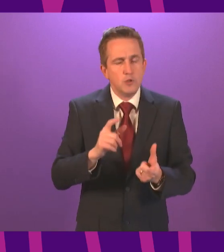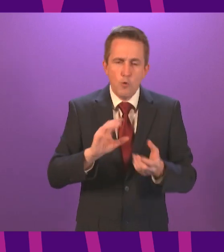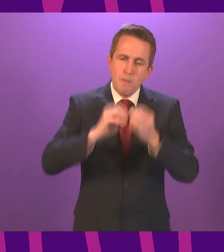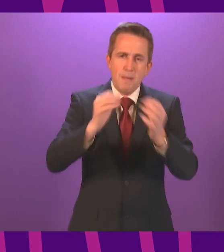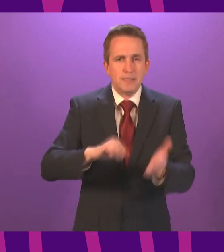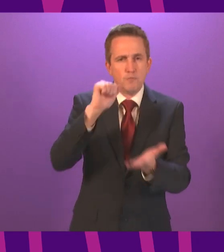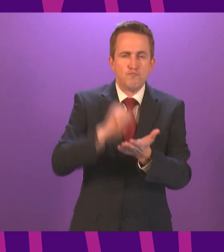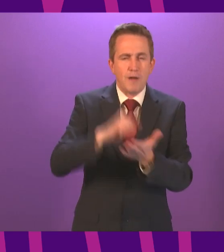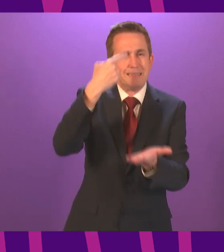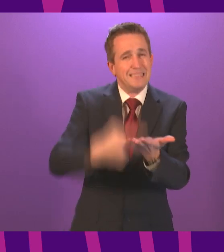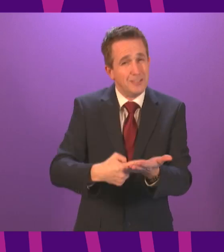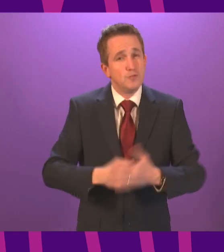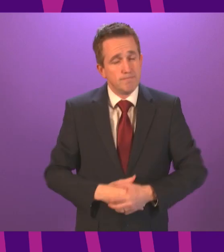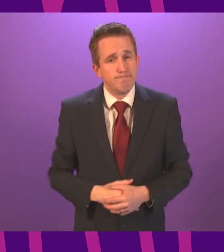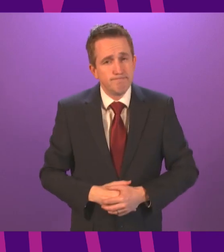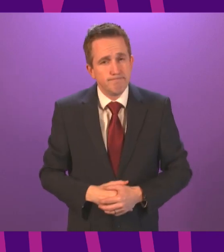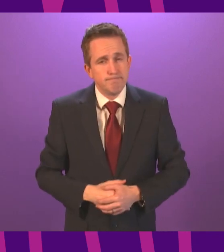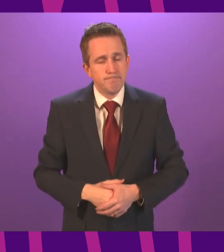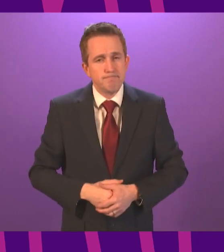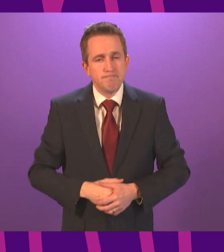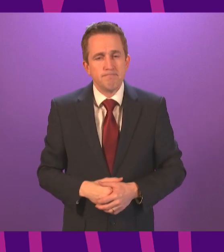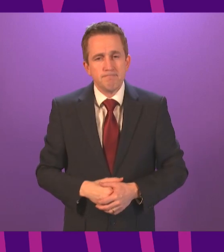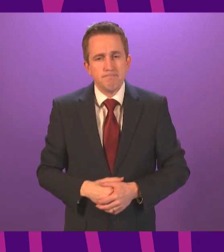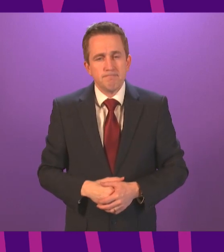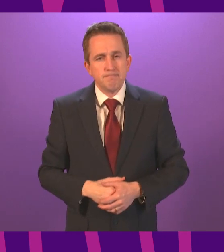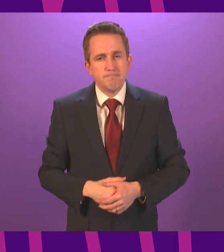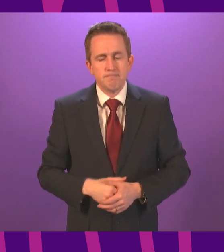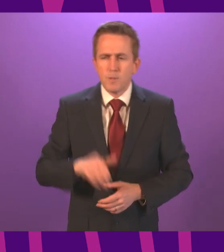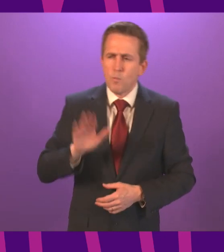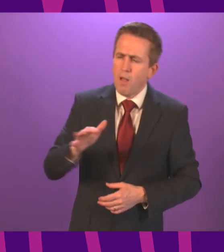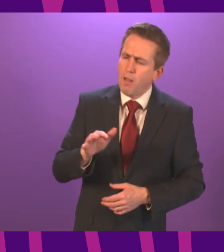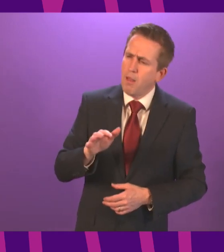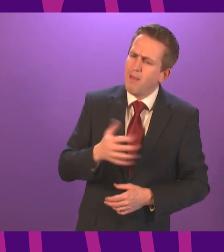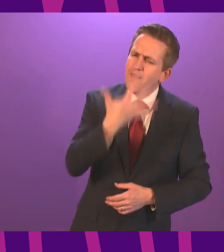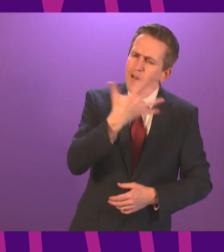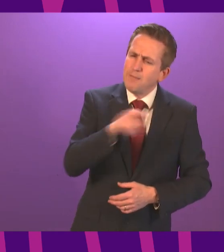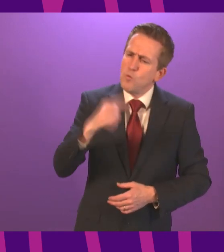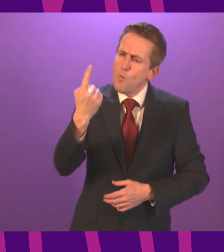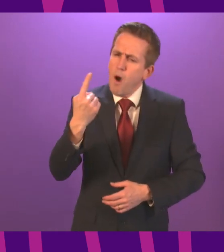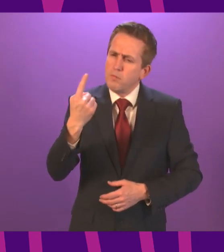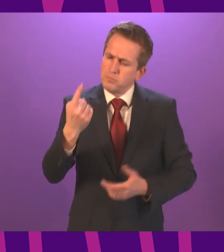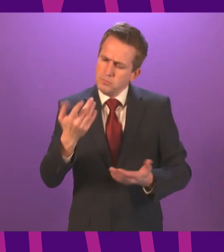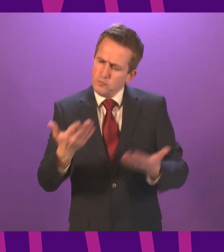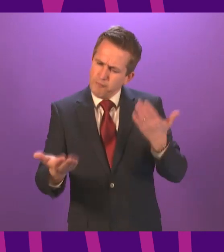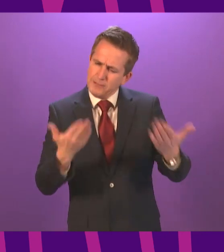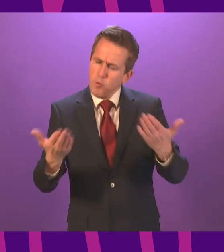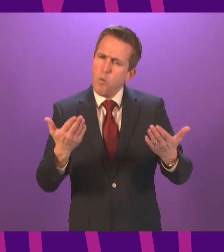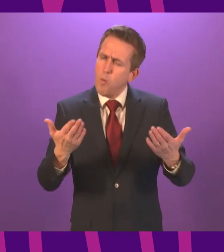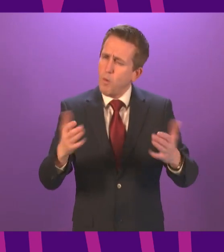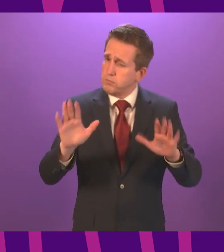Ruth Davidson: The reason why I asked about the 5:1 ratio is that I think that most people need to be prepared for what is coming. The restrictions